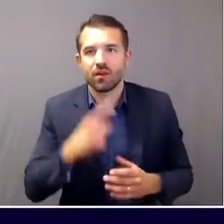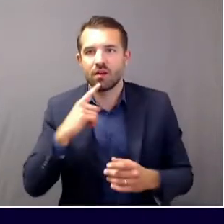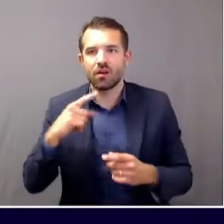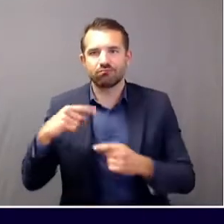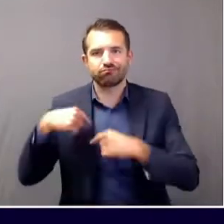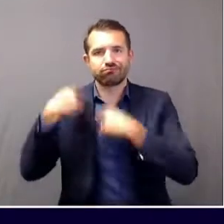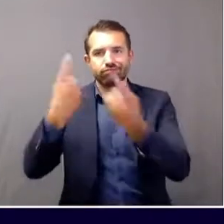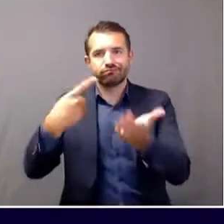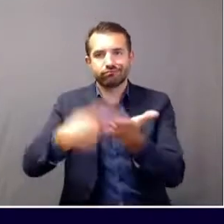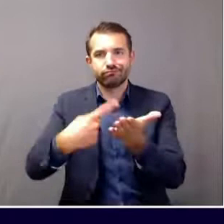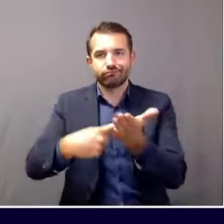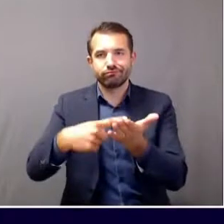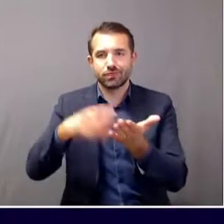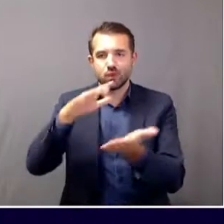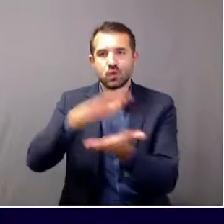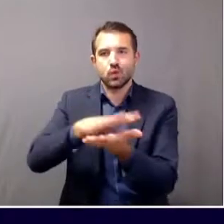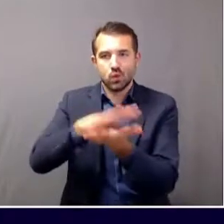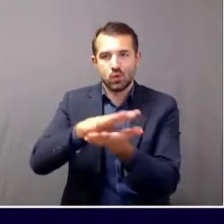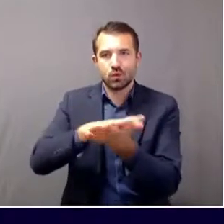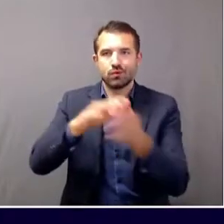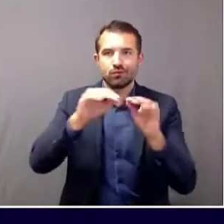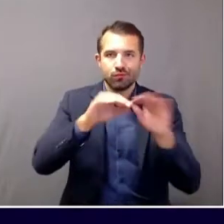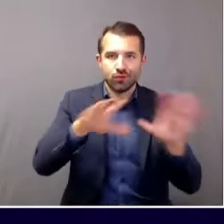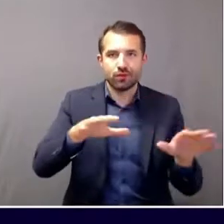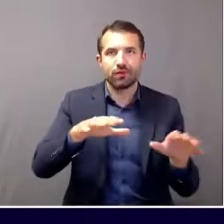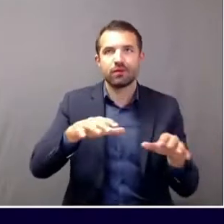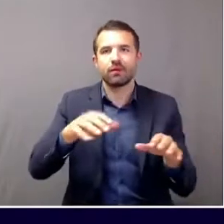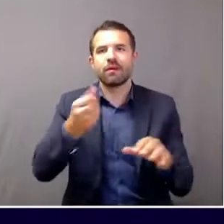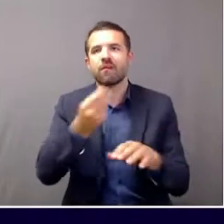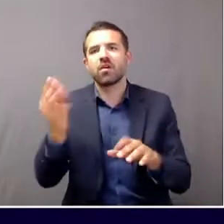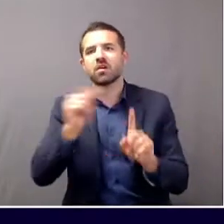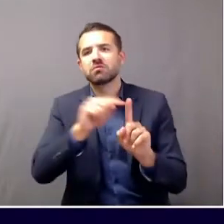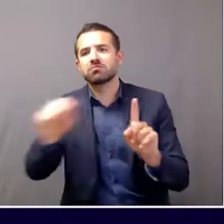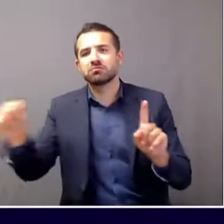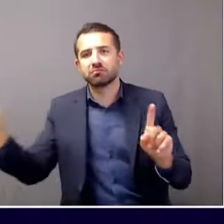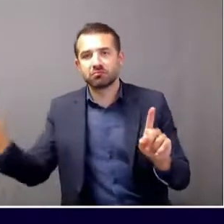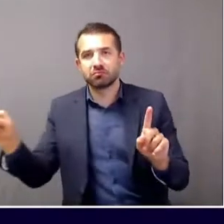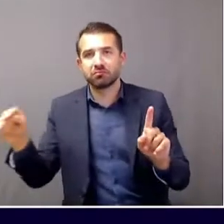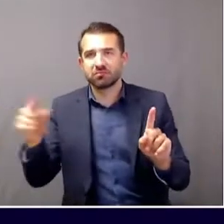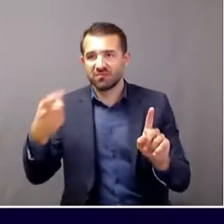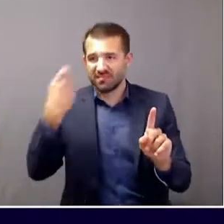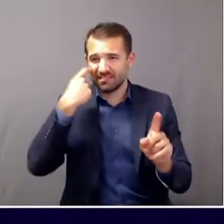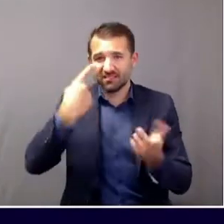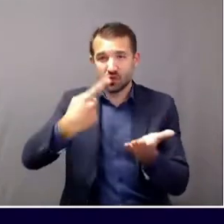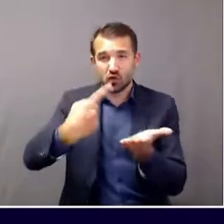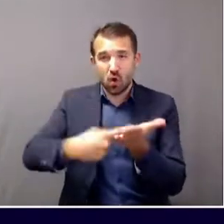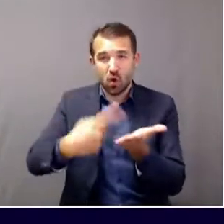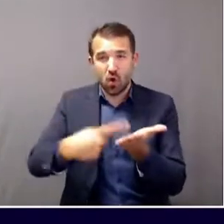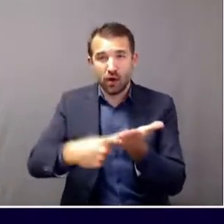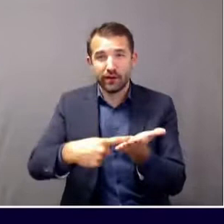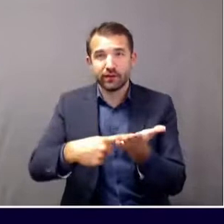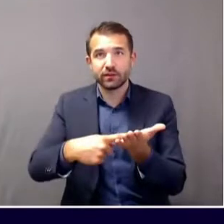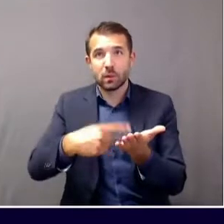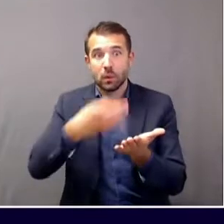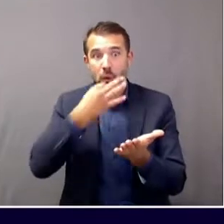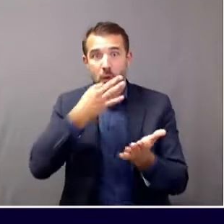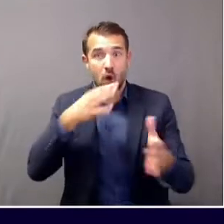cases and we talk about the holidays approaching and some